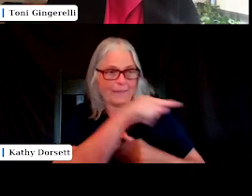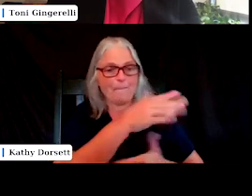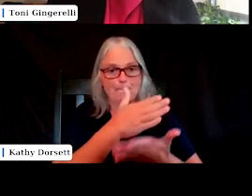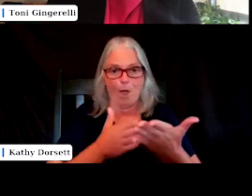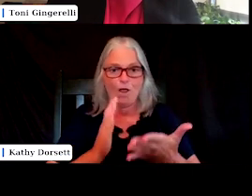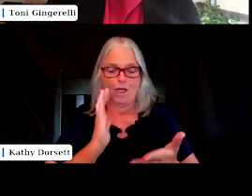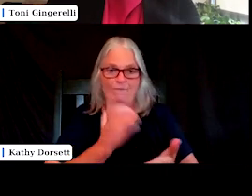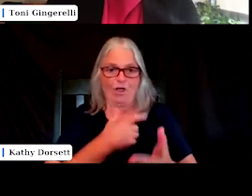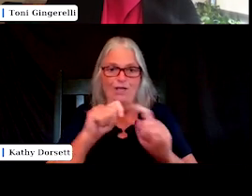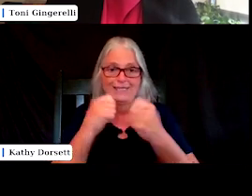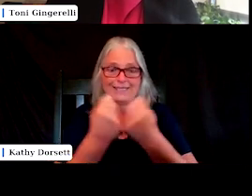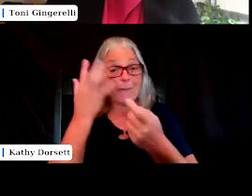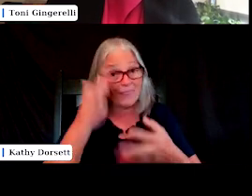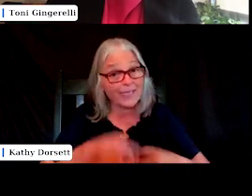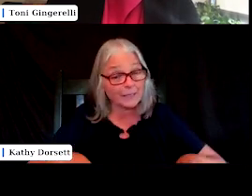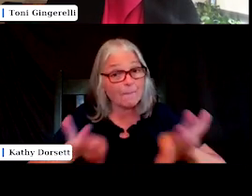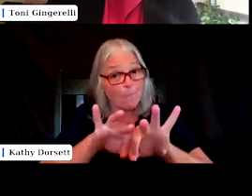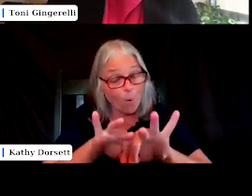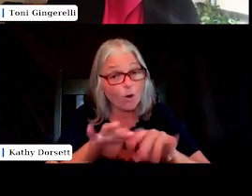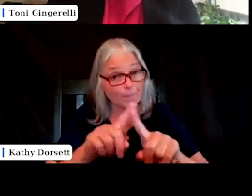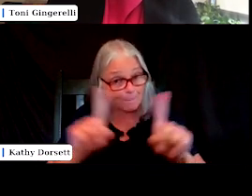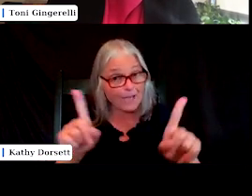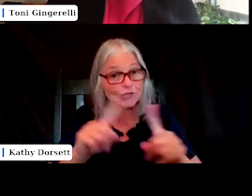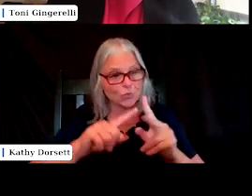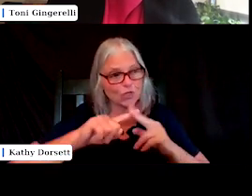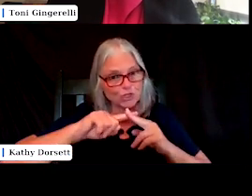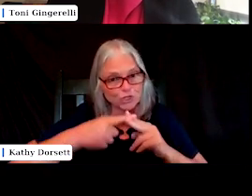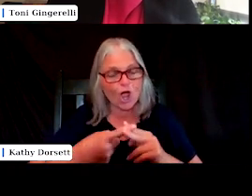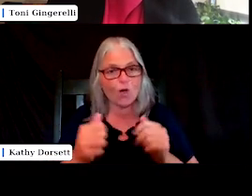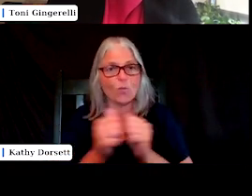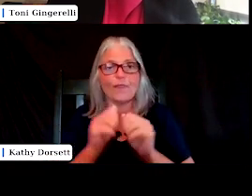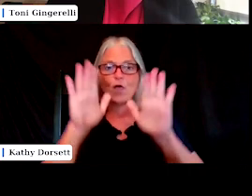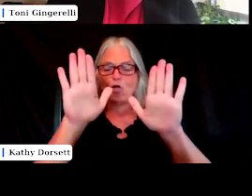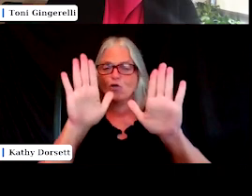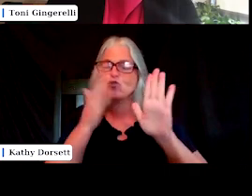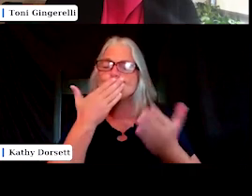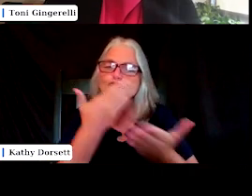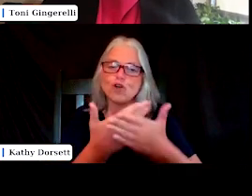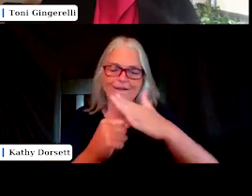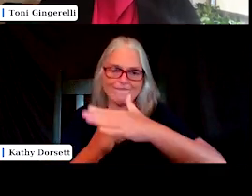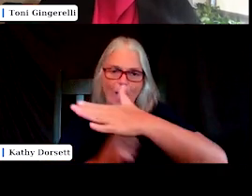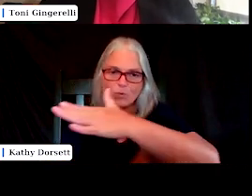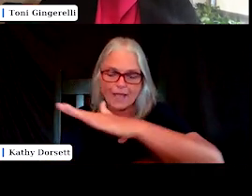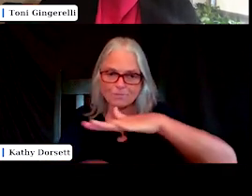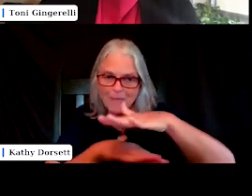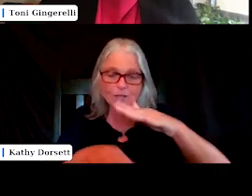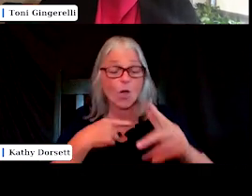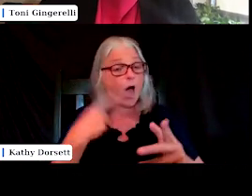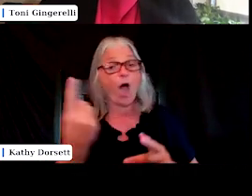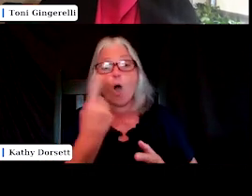I think it's essential, however, to start out with a great foundation. For example, now we always do a meeting.